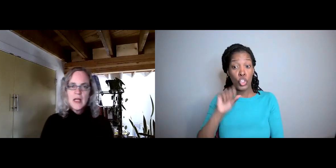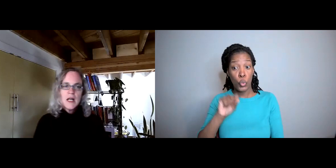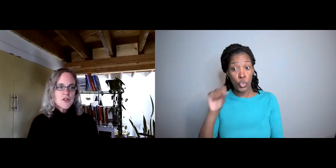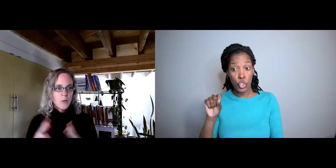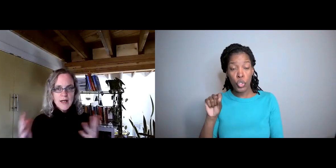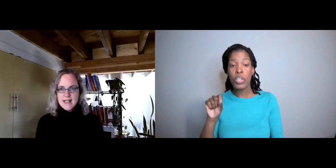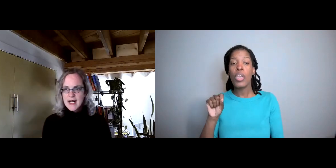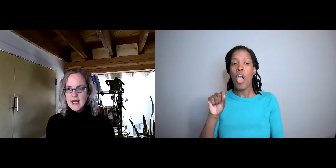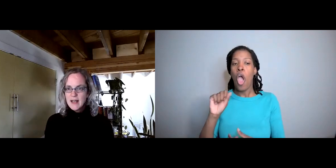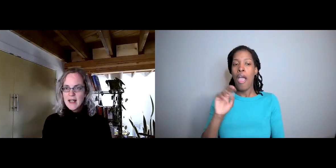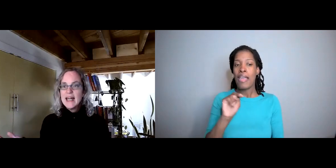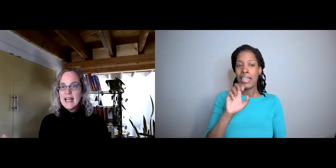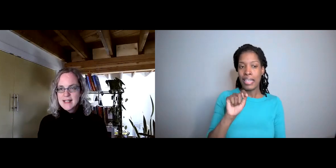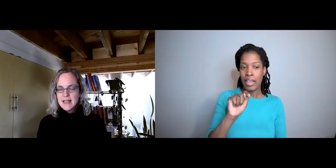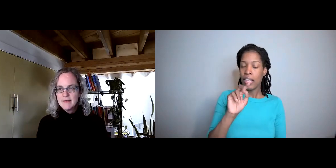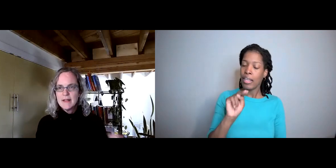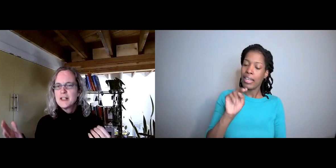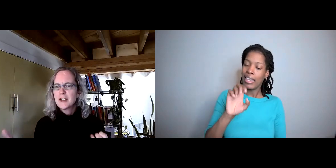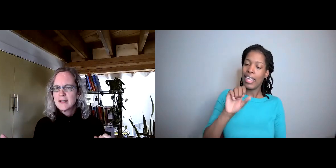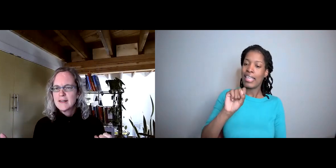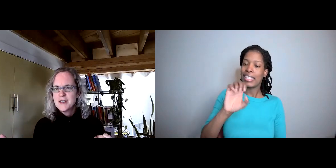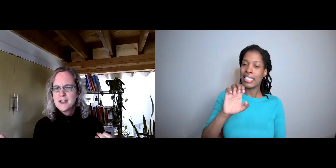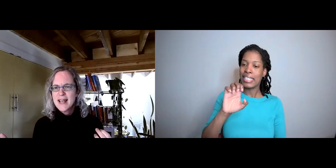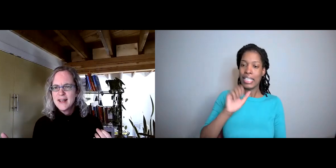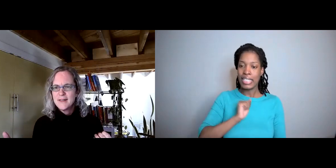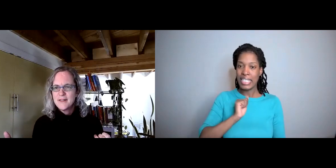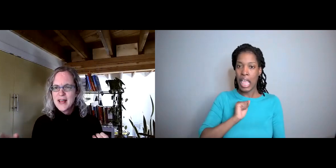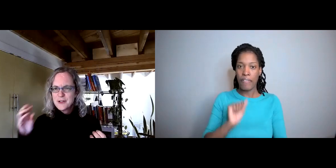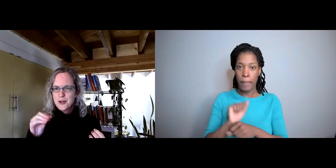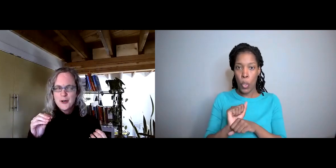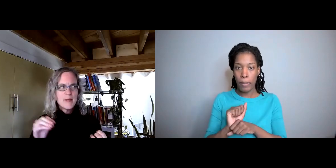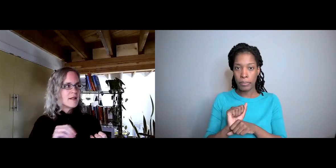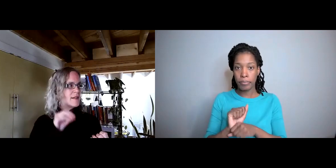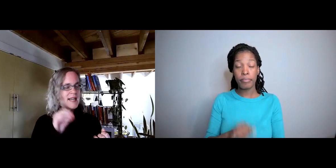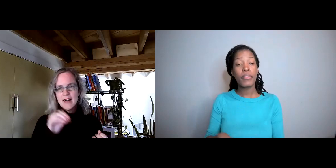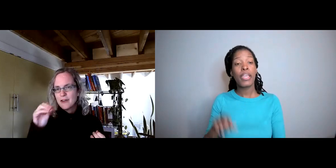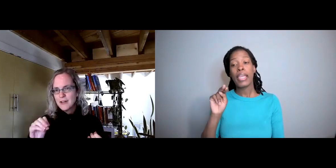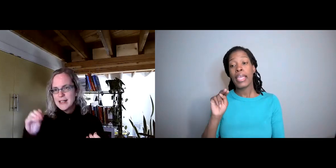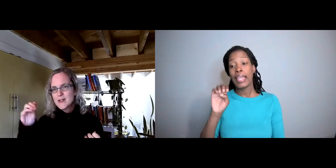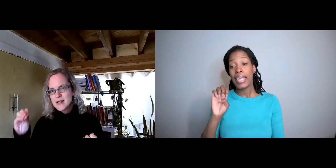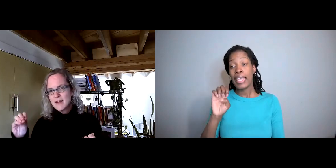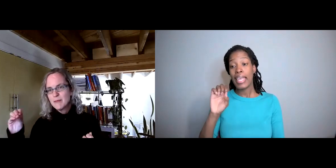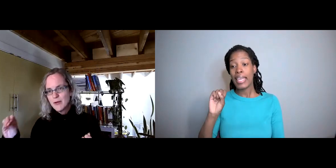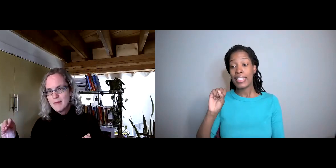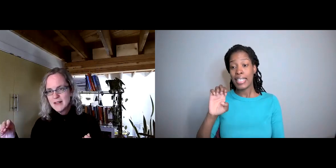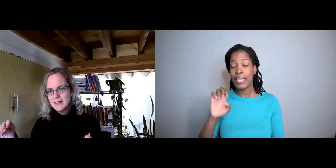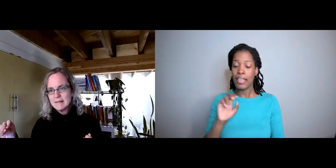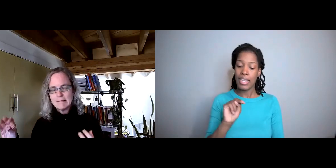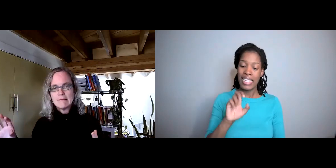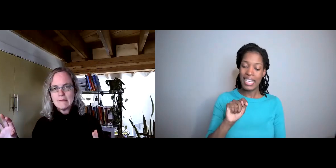So what is NESE? And I I should say that term net earnings from self employment.